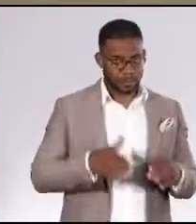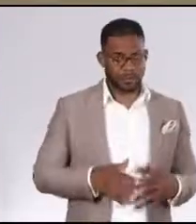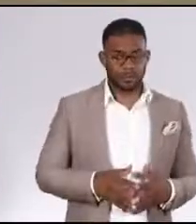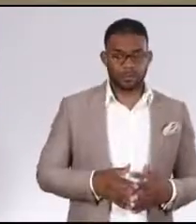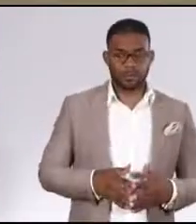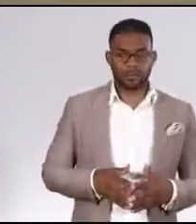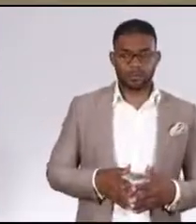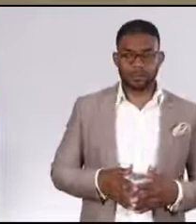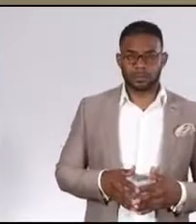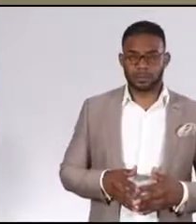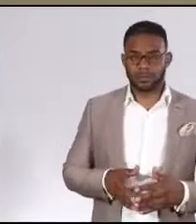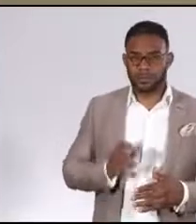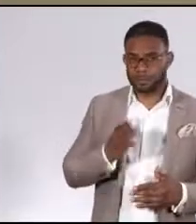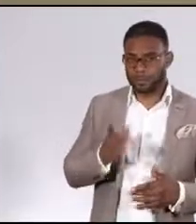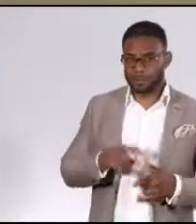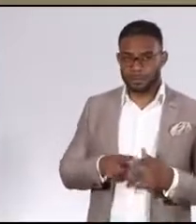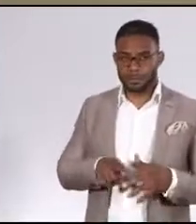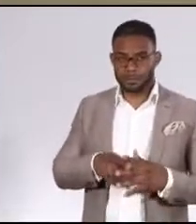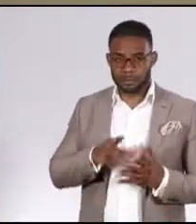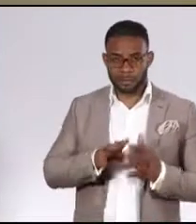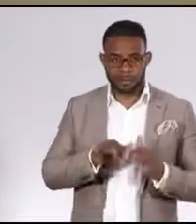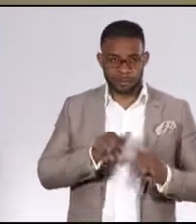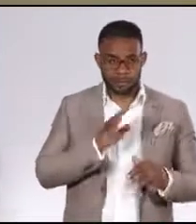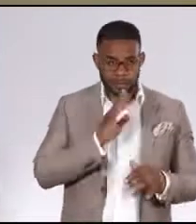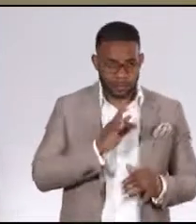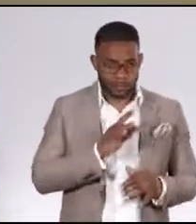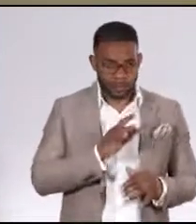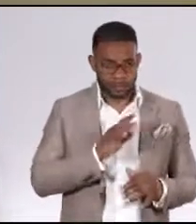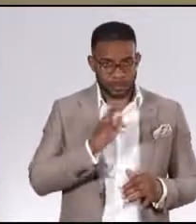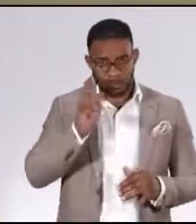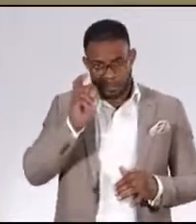You're there where I began learning how to speak, listen, and communicate.